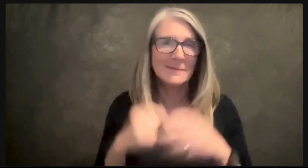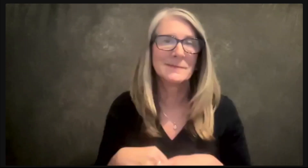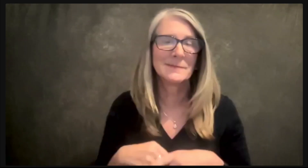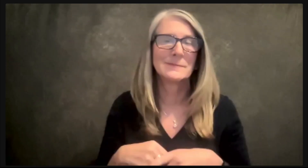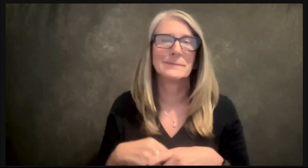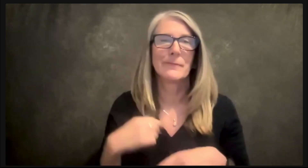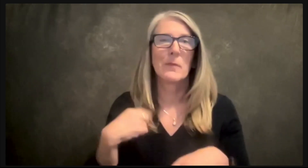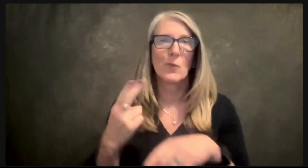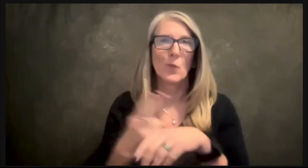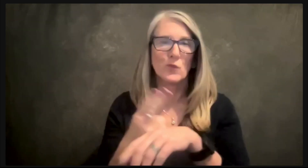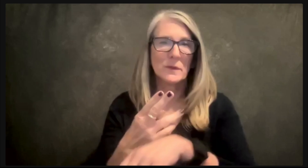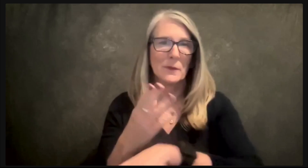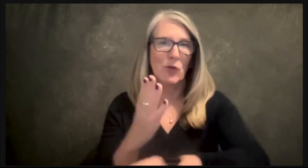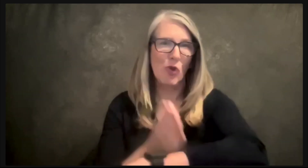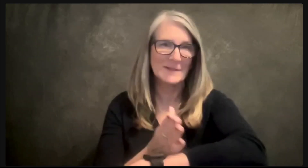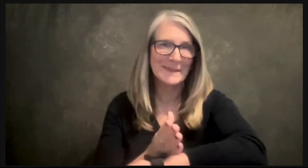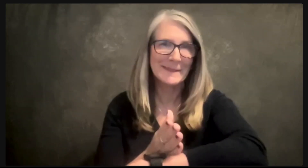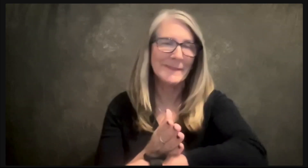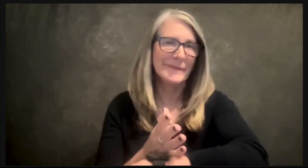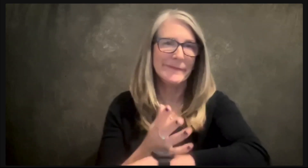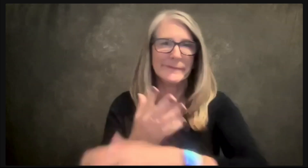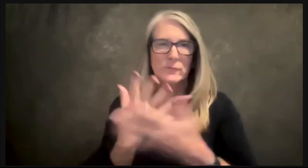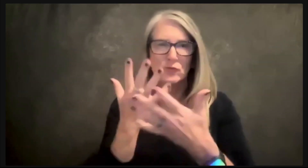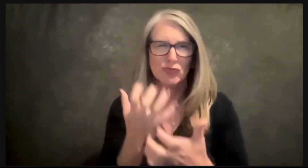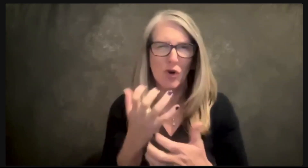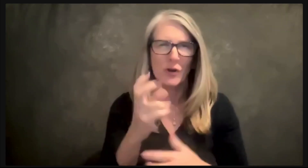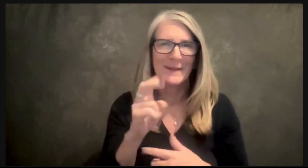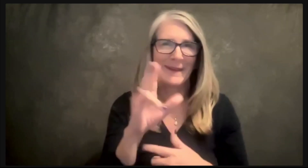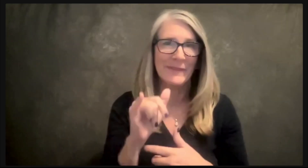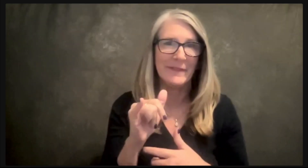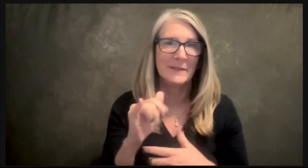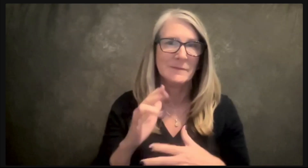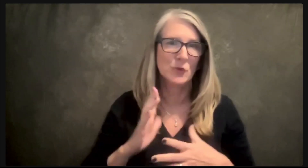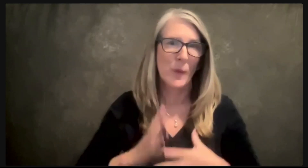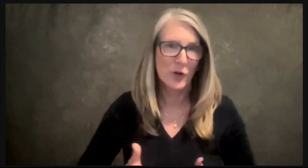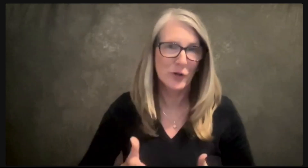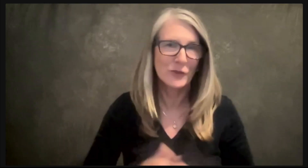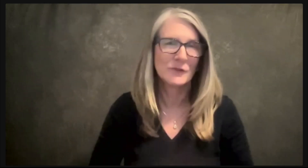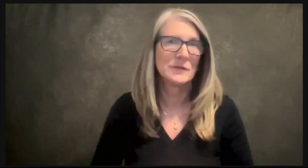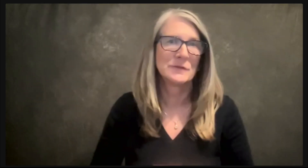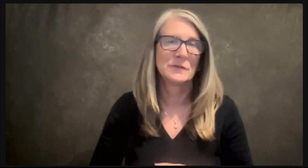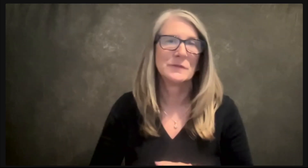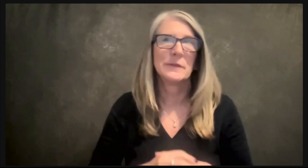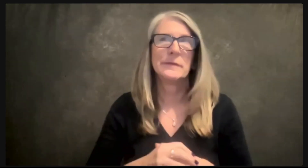I'm wearing black-rimmed glasses and a long sleeve, dark navy shirt.